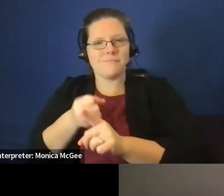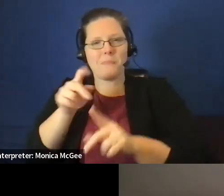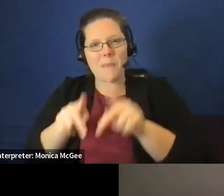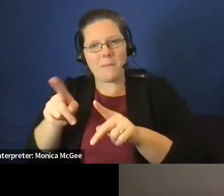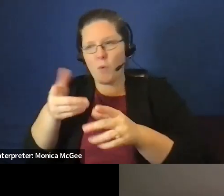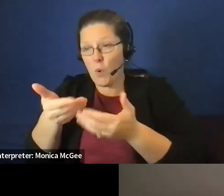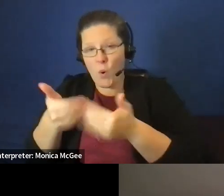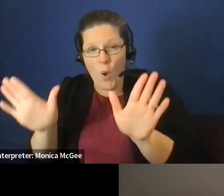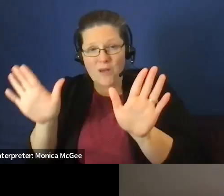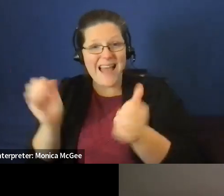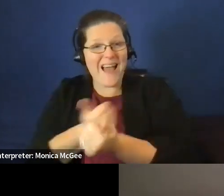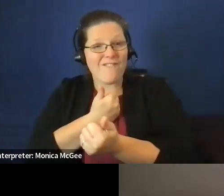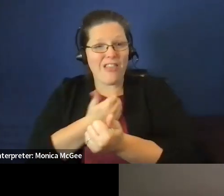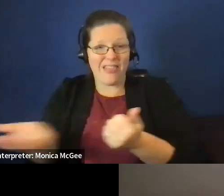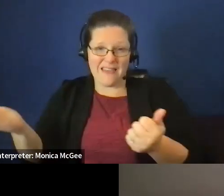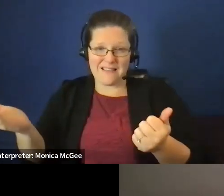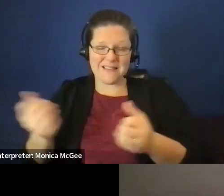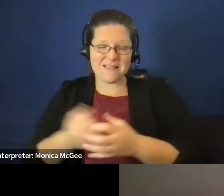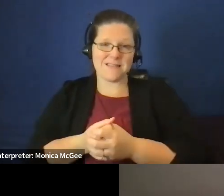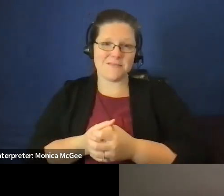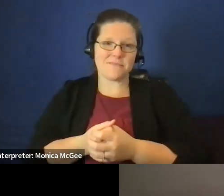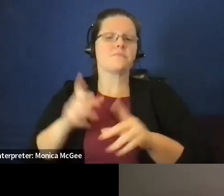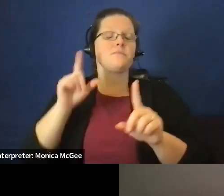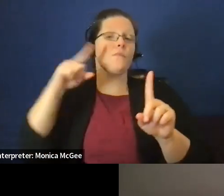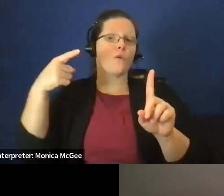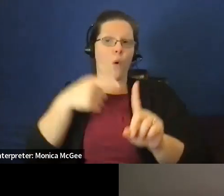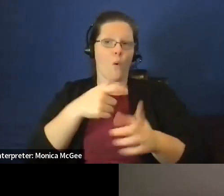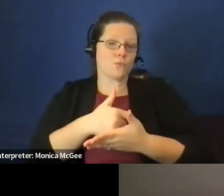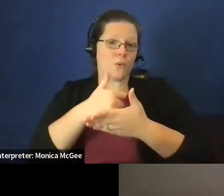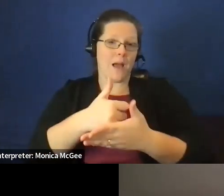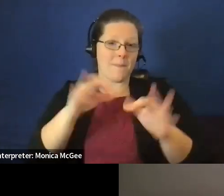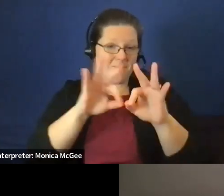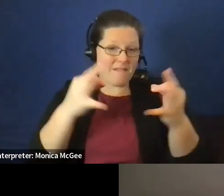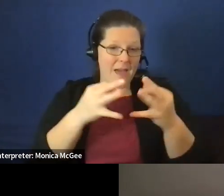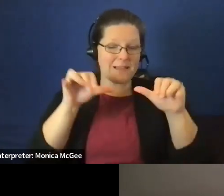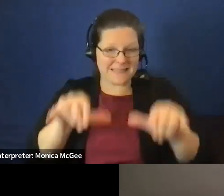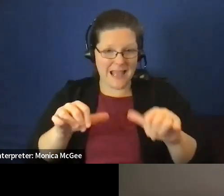picture, but then it's also devastation